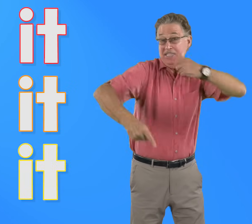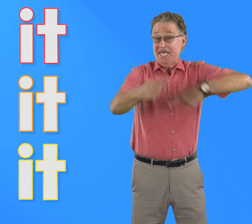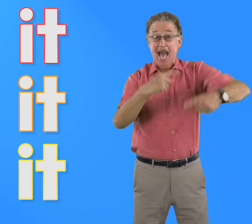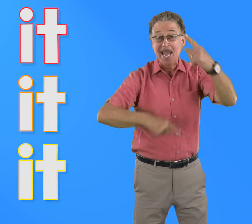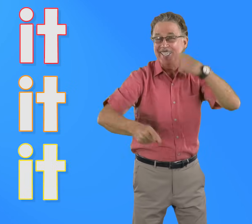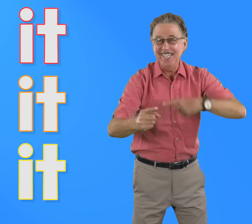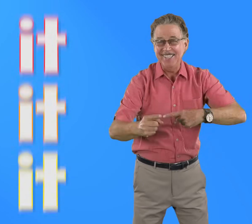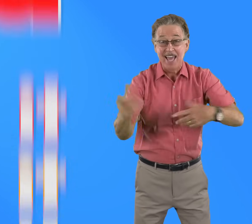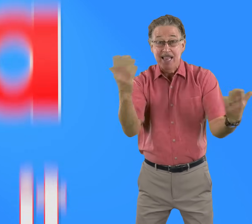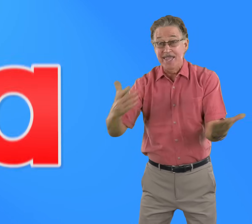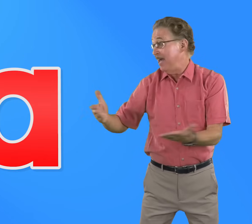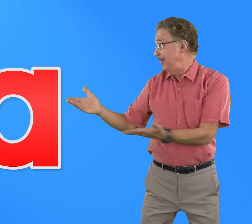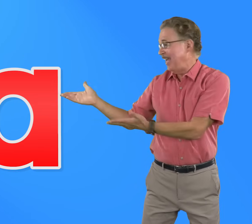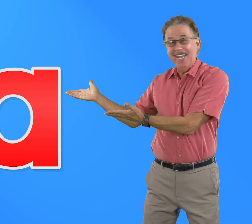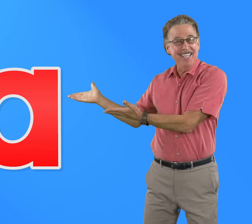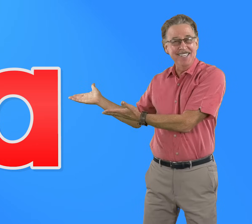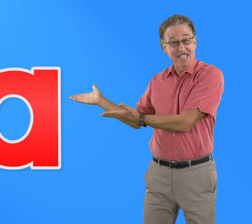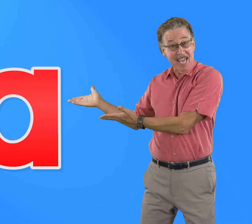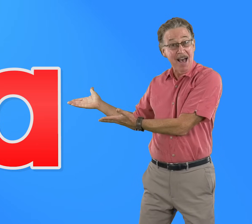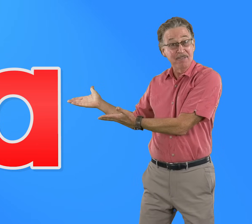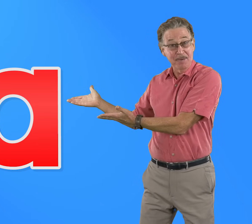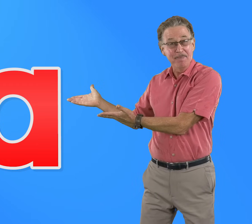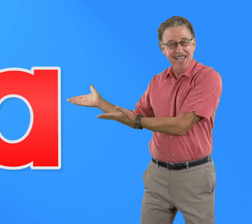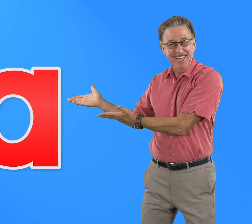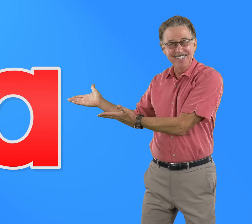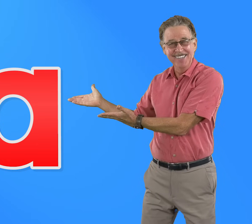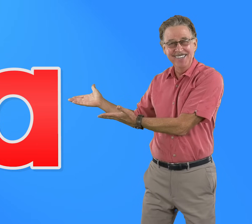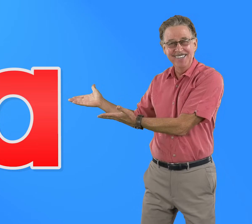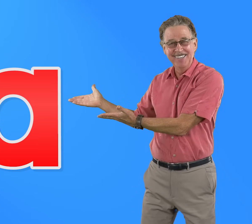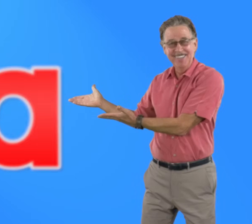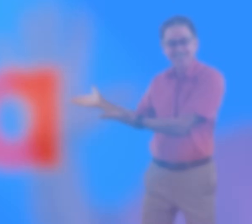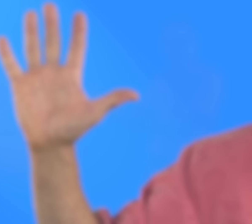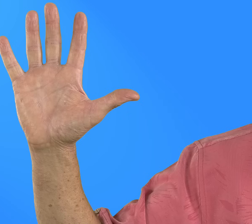Sign it Letter A a in the alphabet